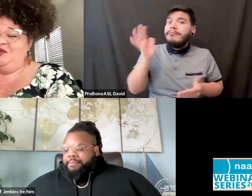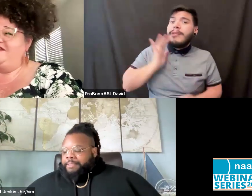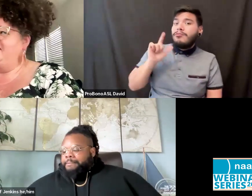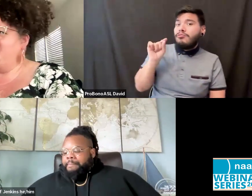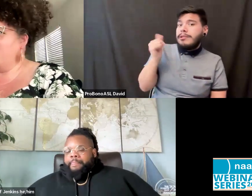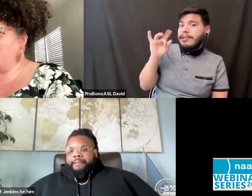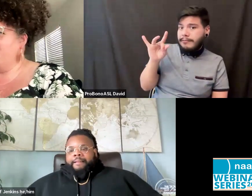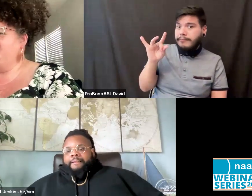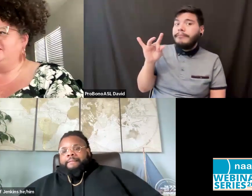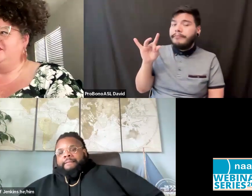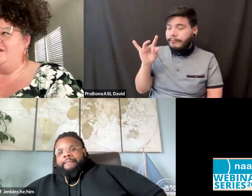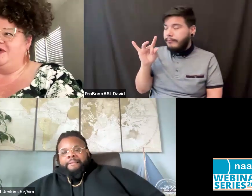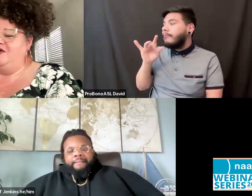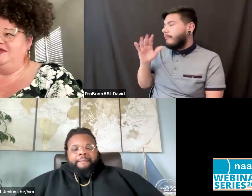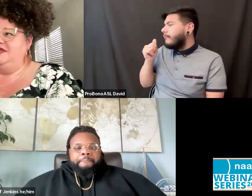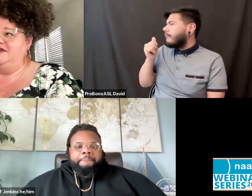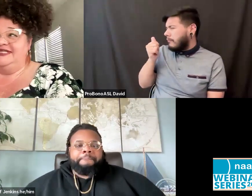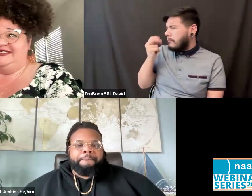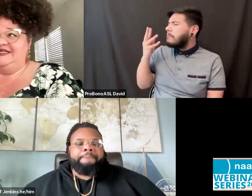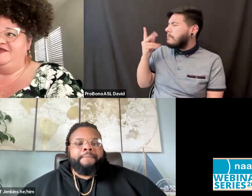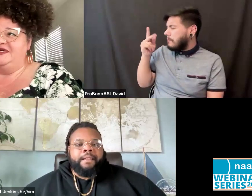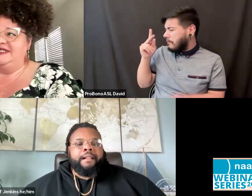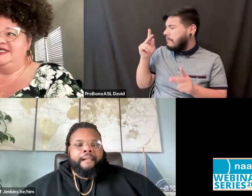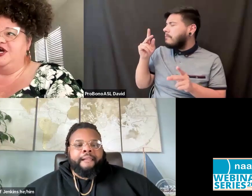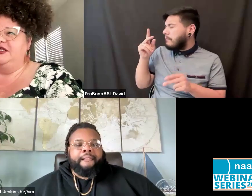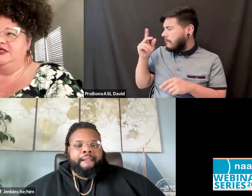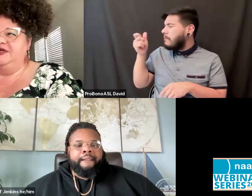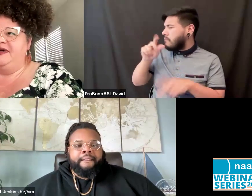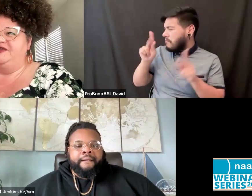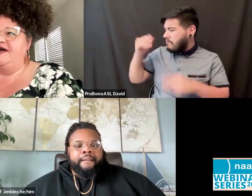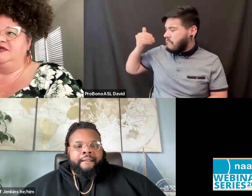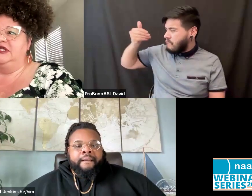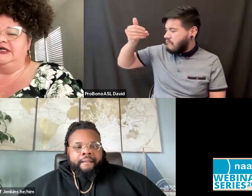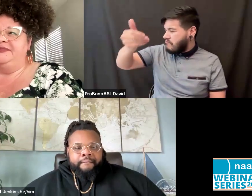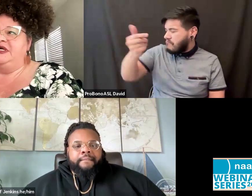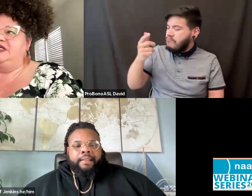We've had a couple other folks on the webinar over the years and even recently talk a little bit about travel.